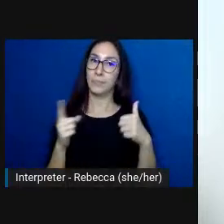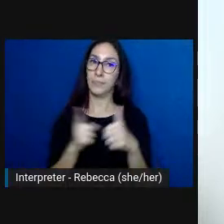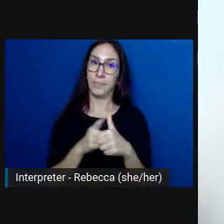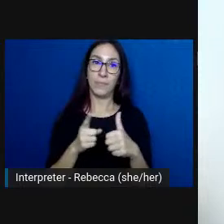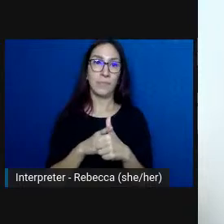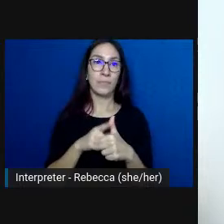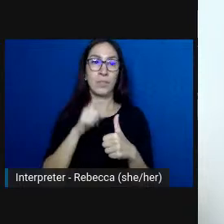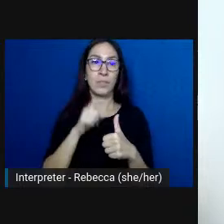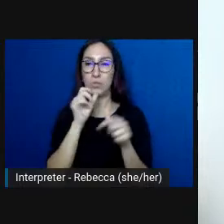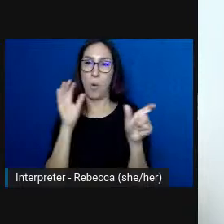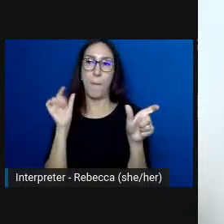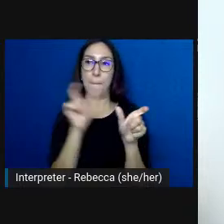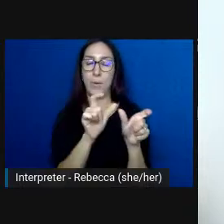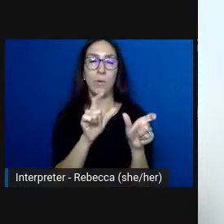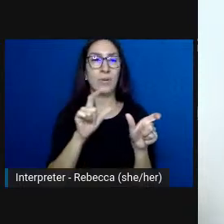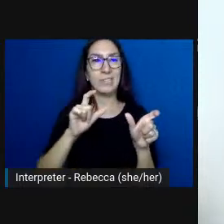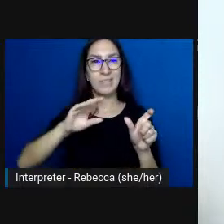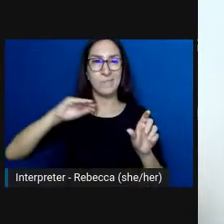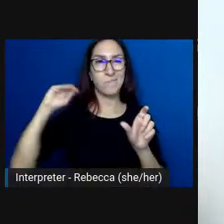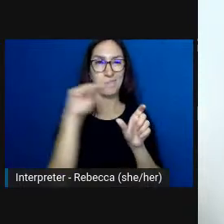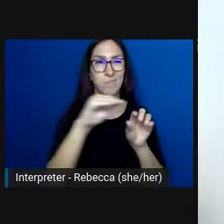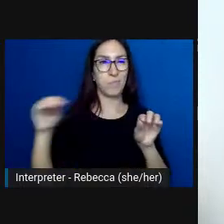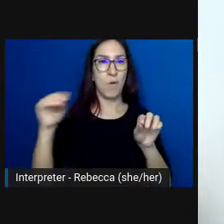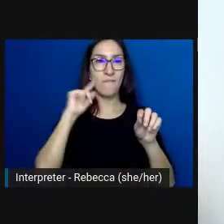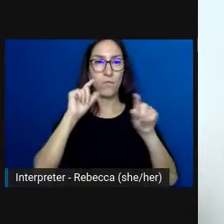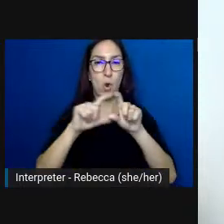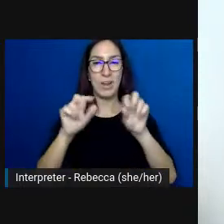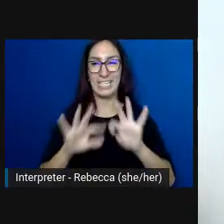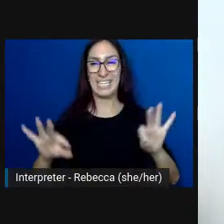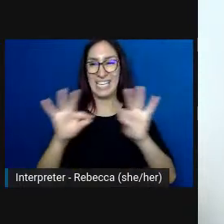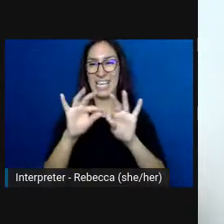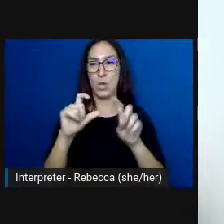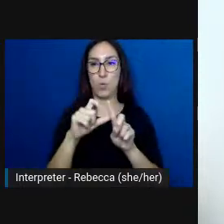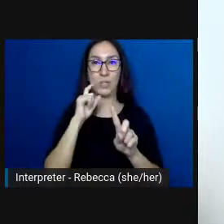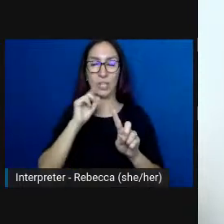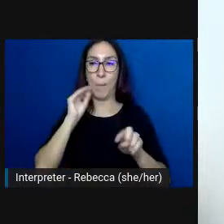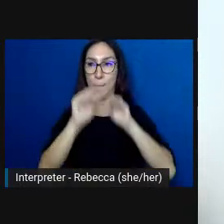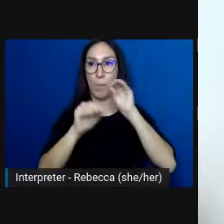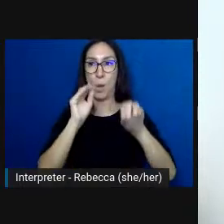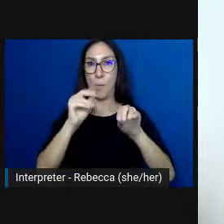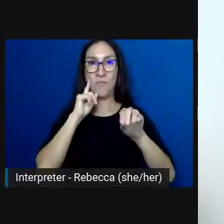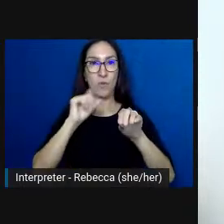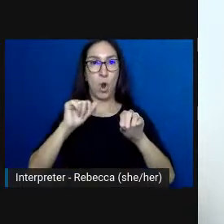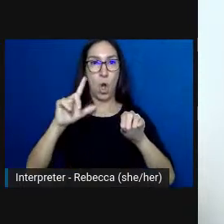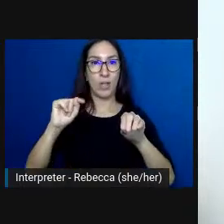Some additional best practices on ALT TEXT to consider are as follows (1) Do not